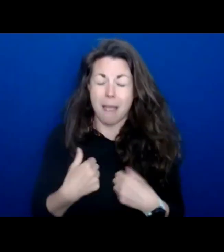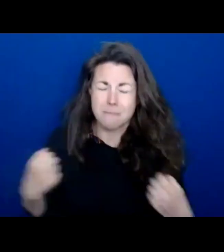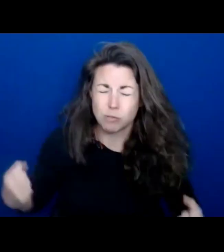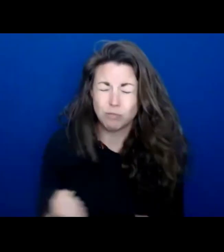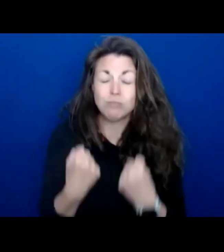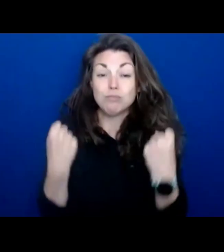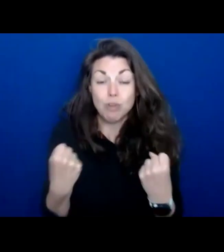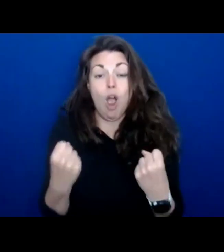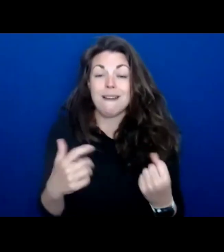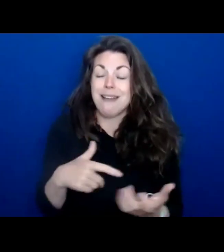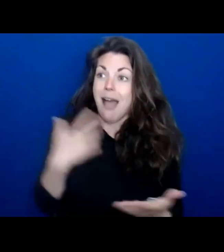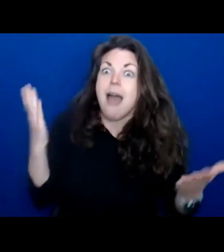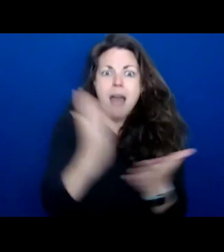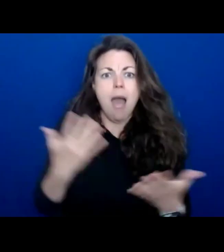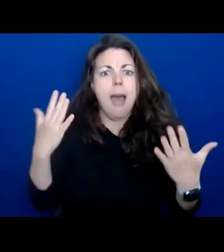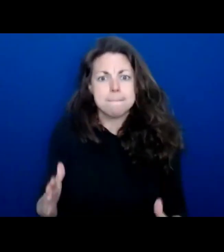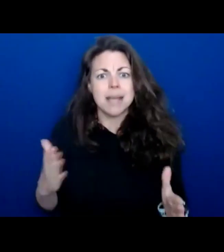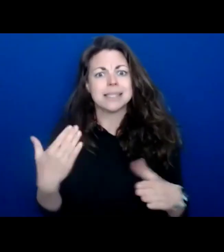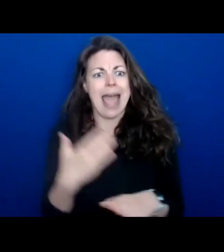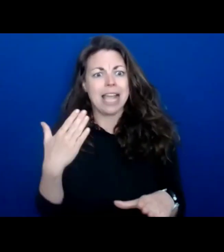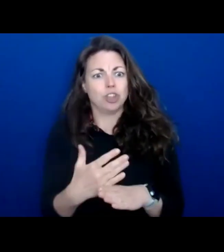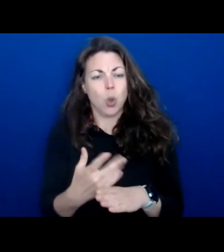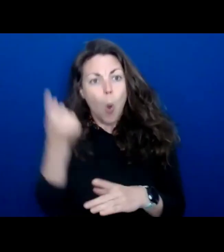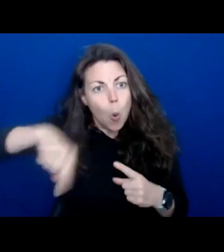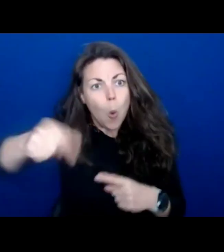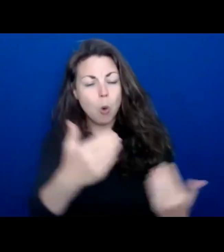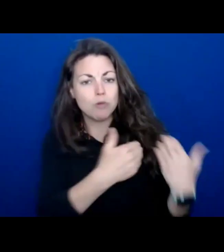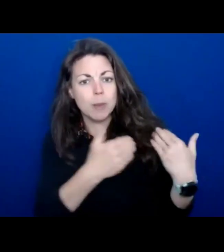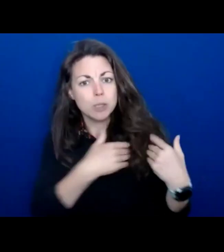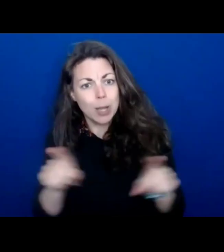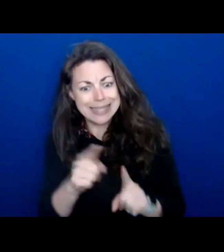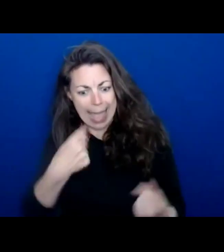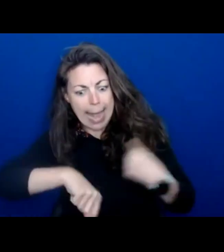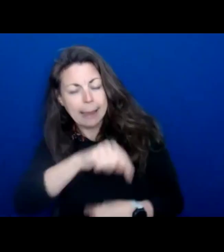around me had a responsibility to be involved.